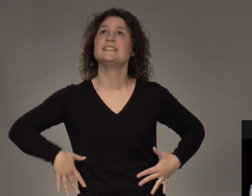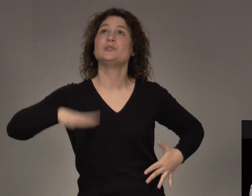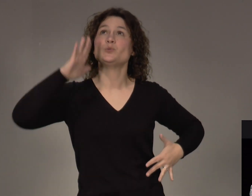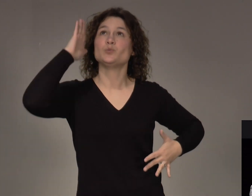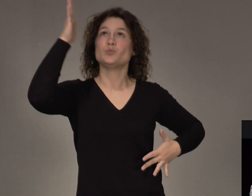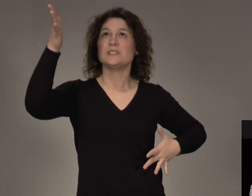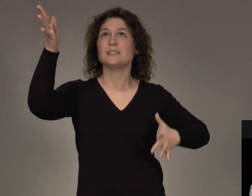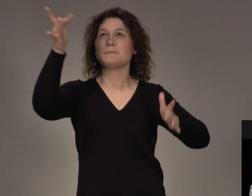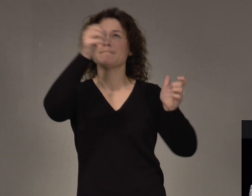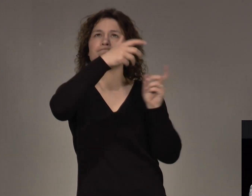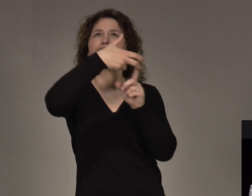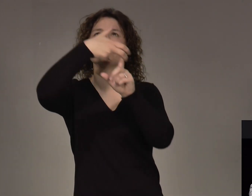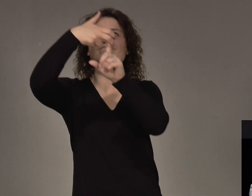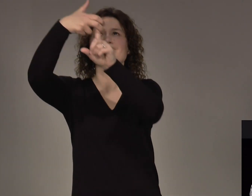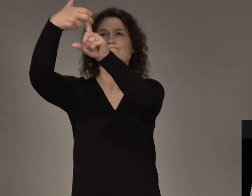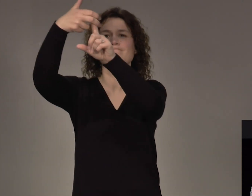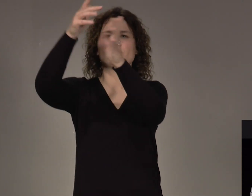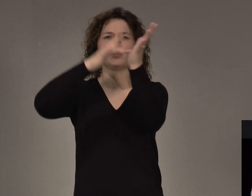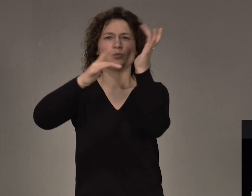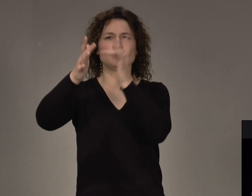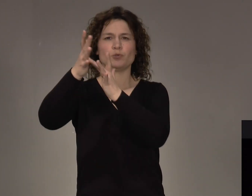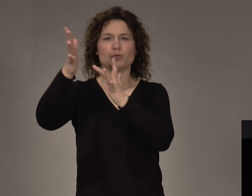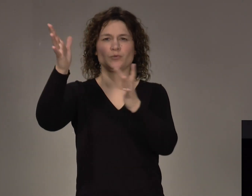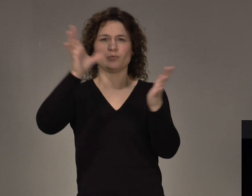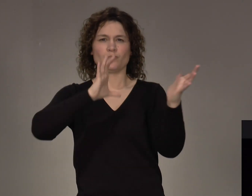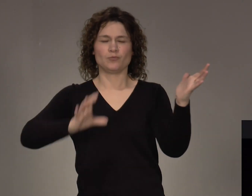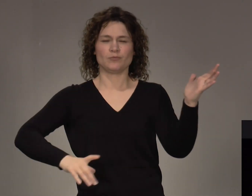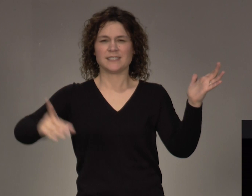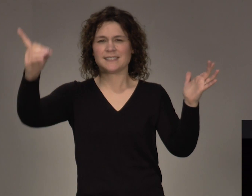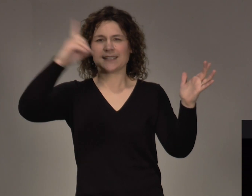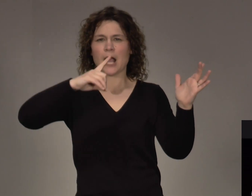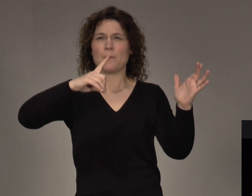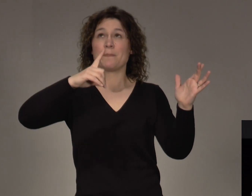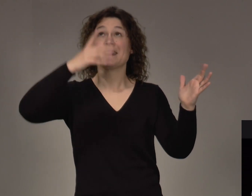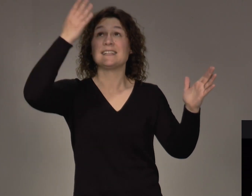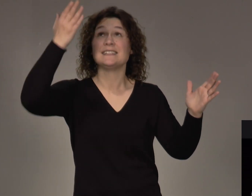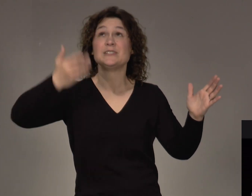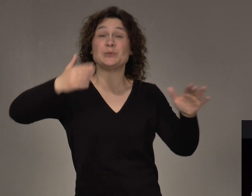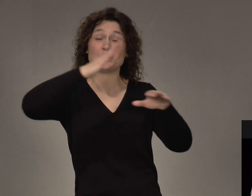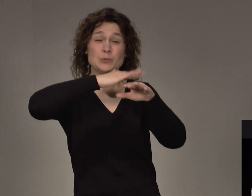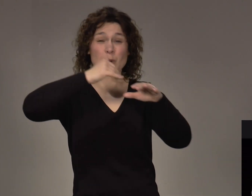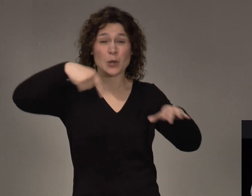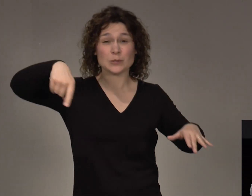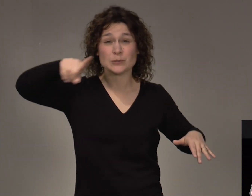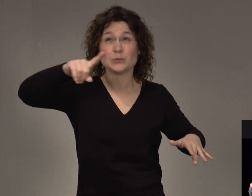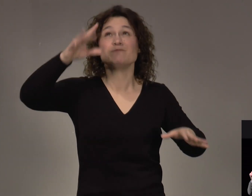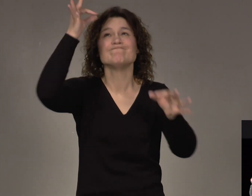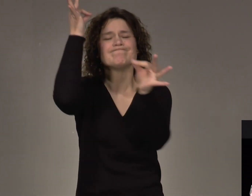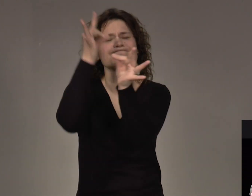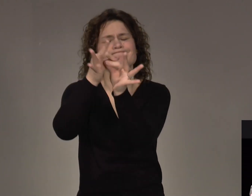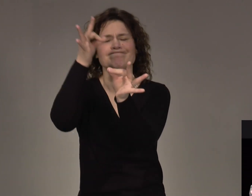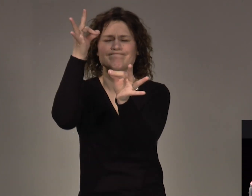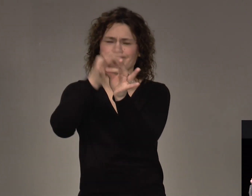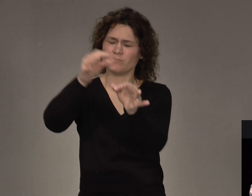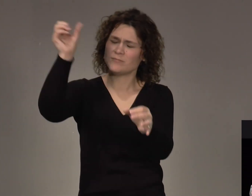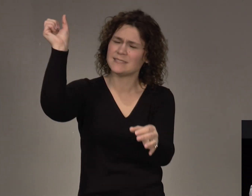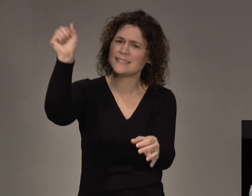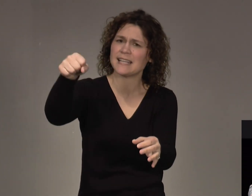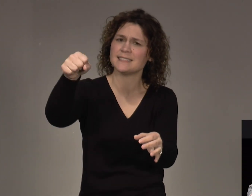Jesus Christ. He who calls you is faithful and He will surely do it.